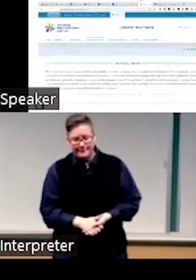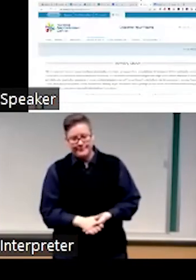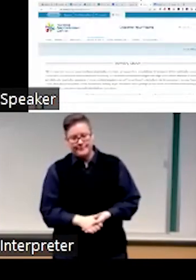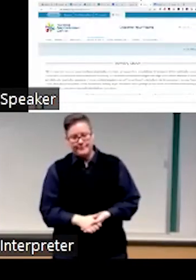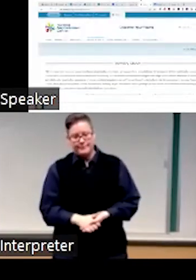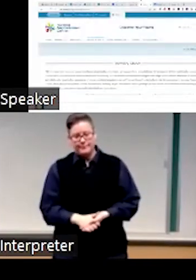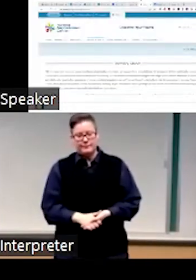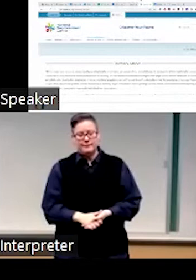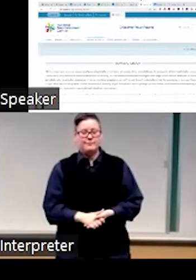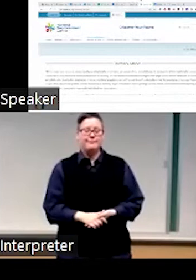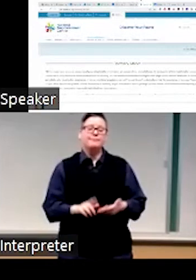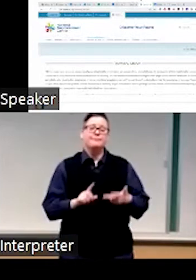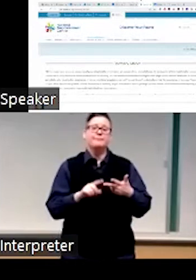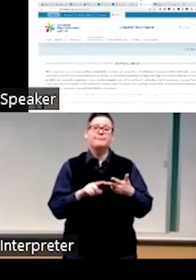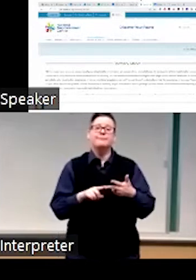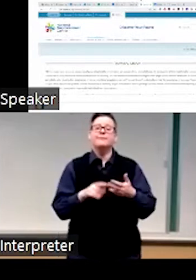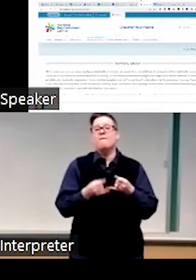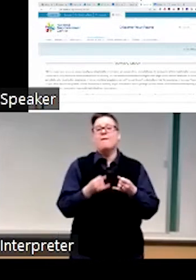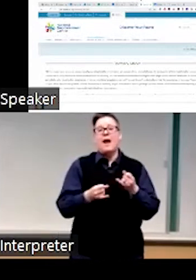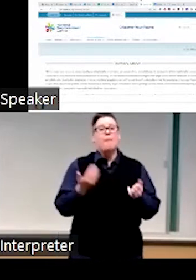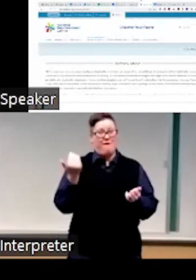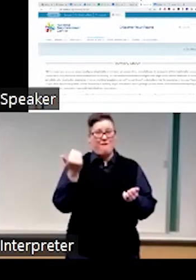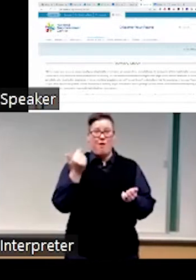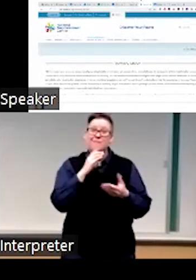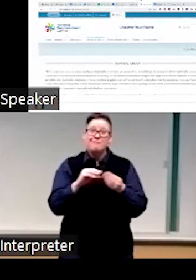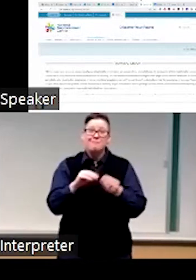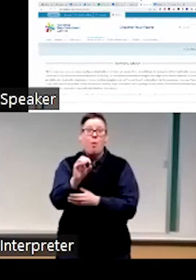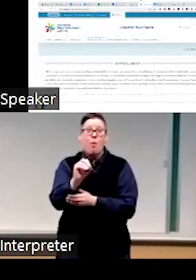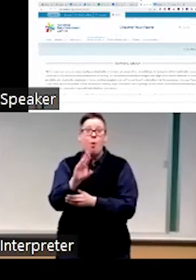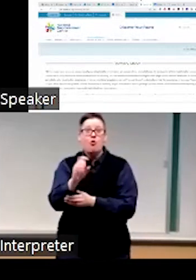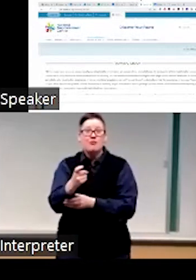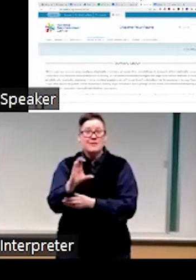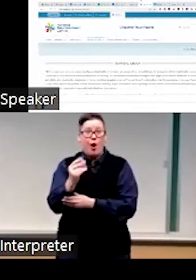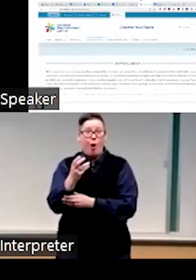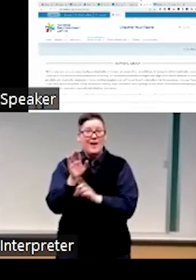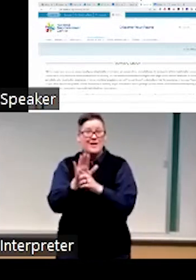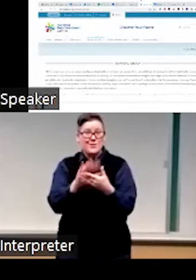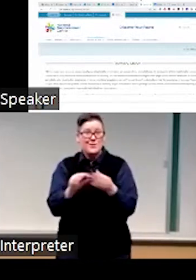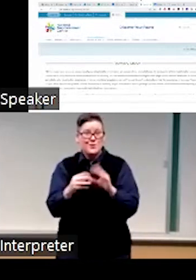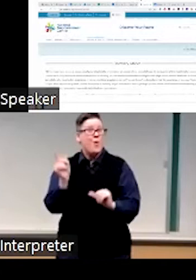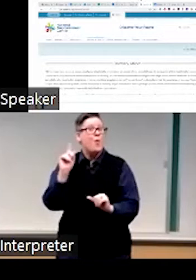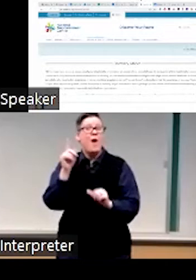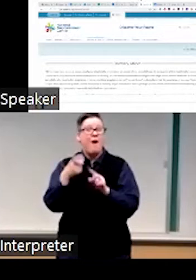and then finally I mentioned the the website where I got Horrocks Cohen's uh words about his recovery